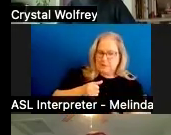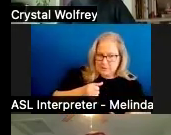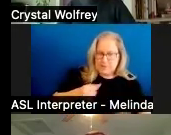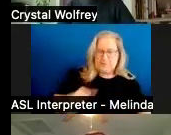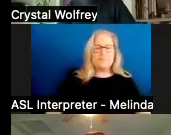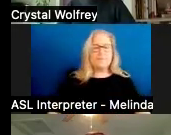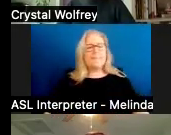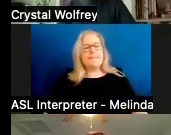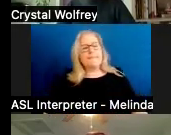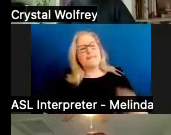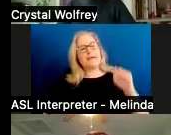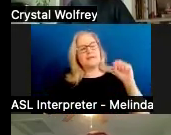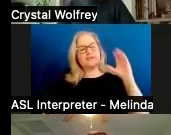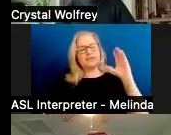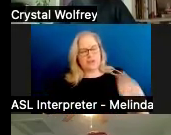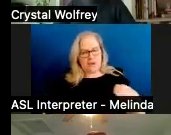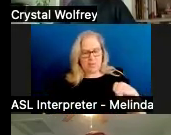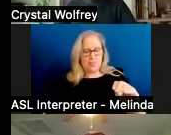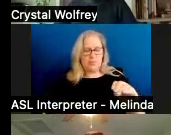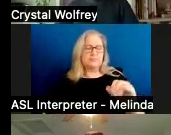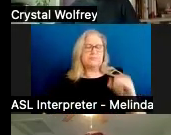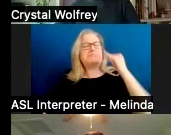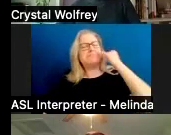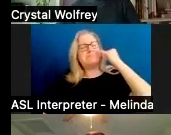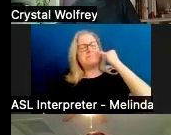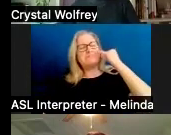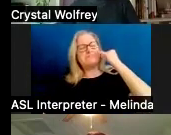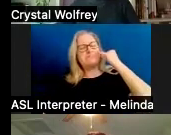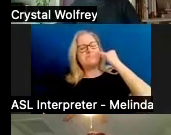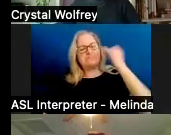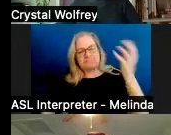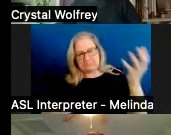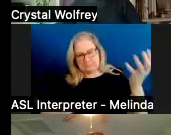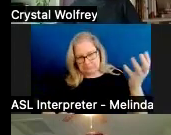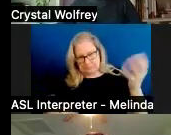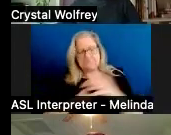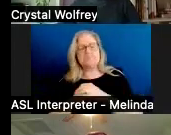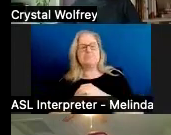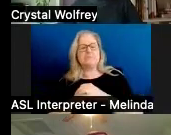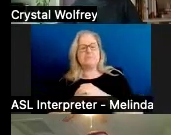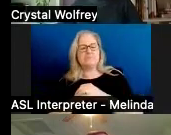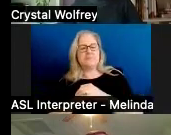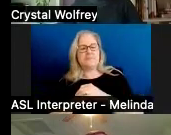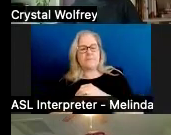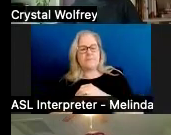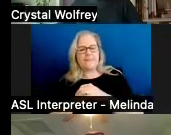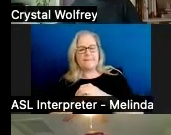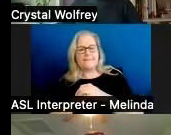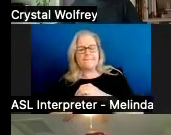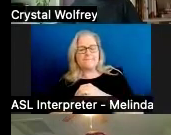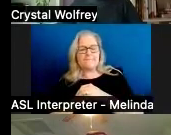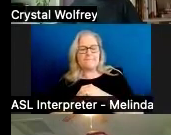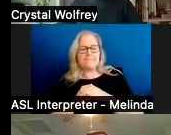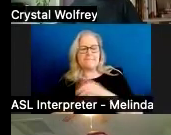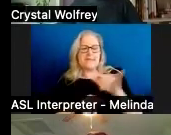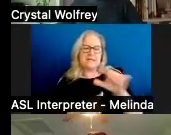So we're going to walk you through a purely hypothetical, as in it's not, situation for a new applicant